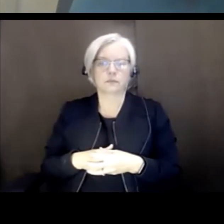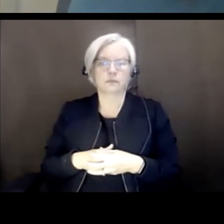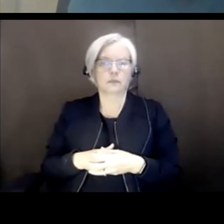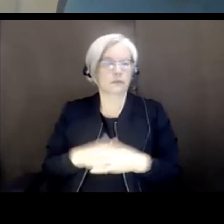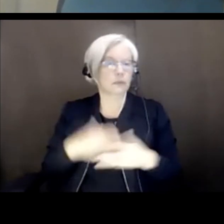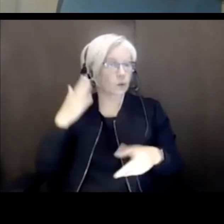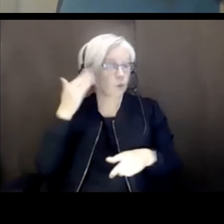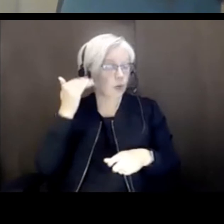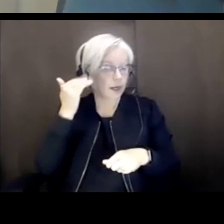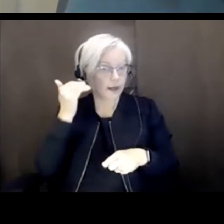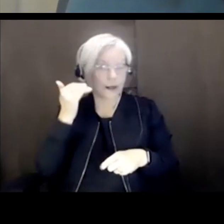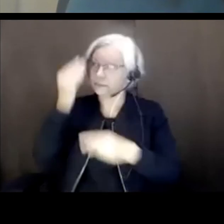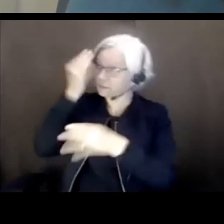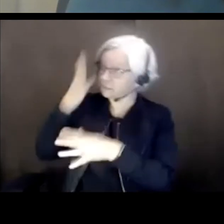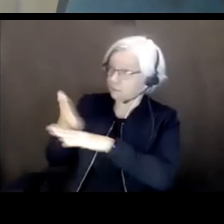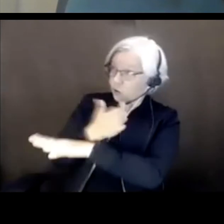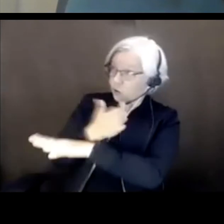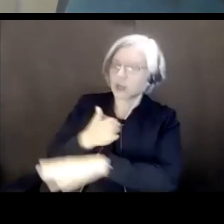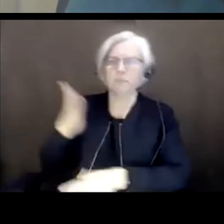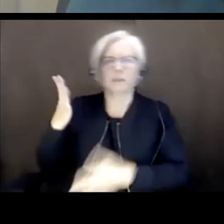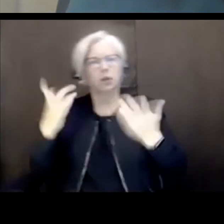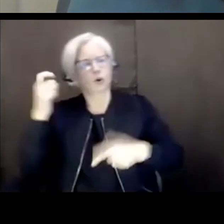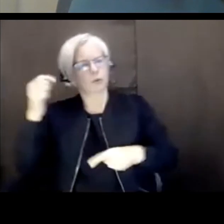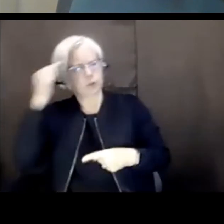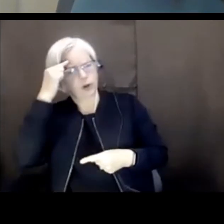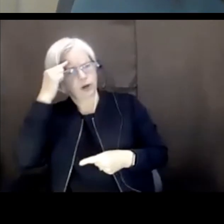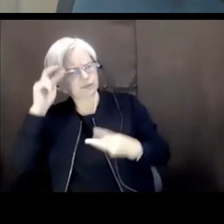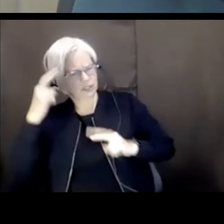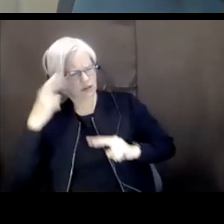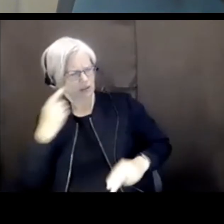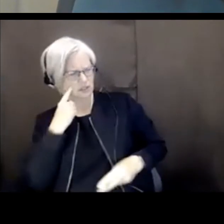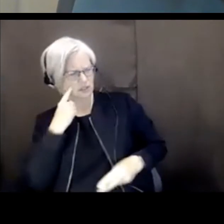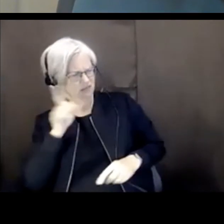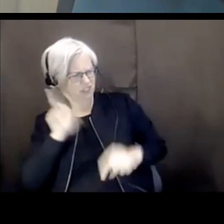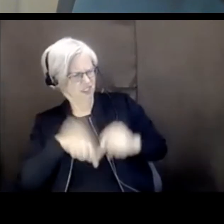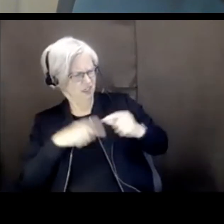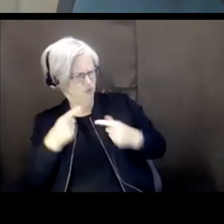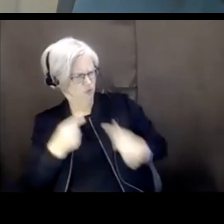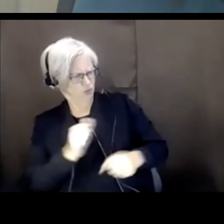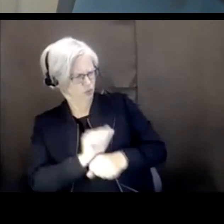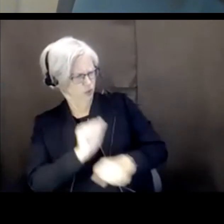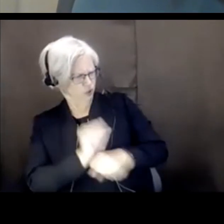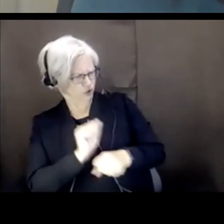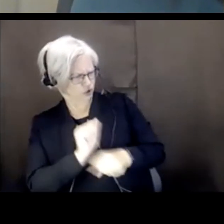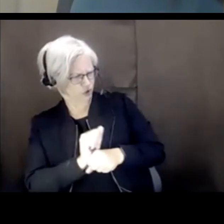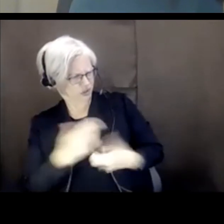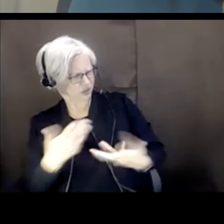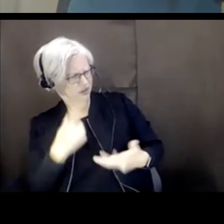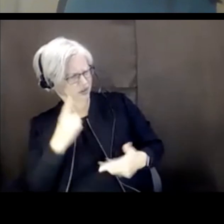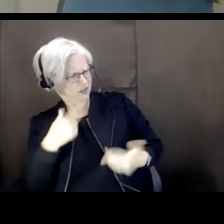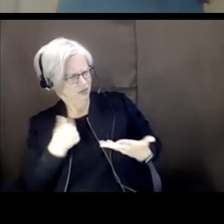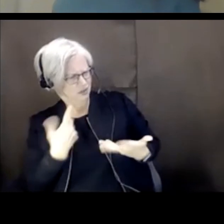ARE PERFORMANCE ISSUES BUT THE REALITY IS, YOU JUST NEEDED ACCOMMODATIONS, YOU DON'T WANT HAVE